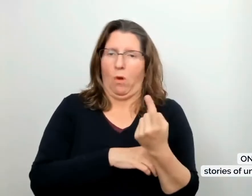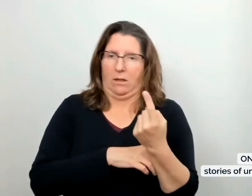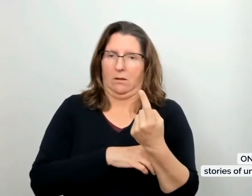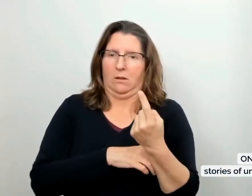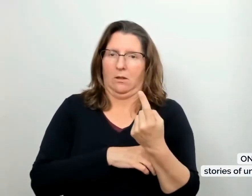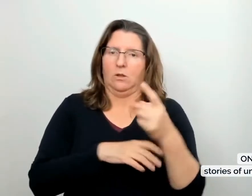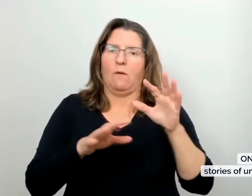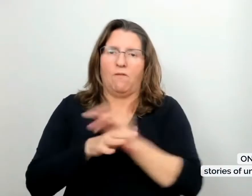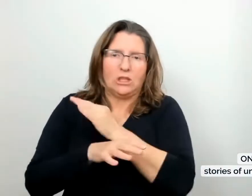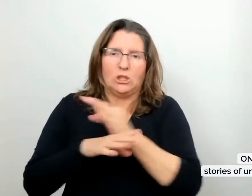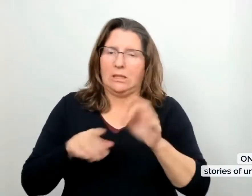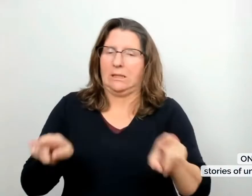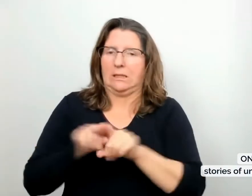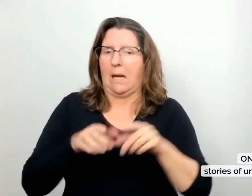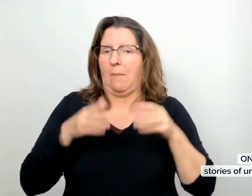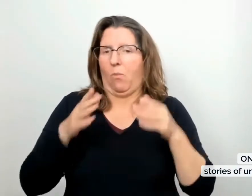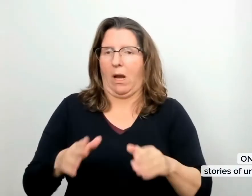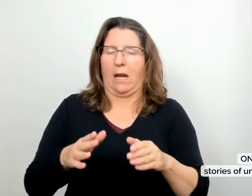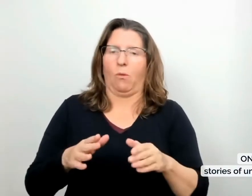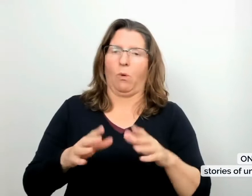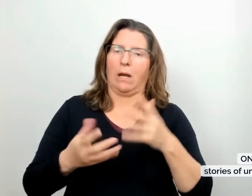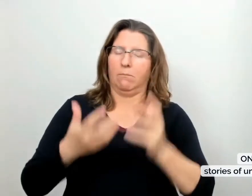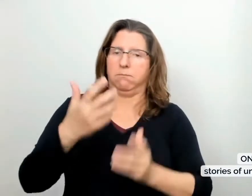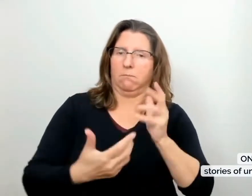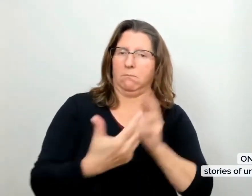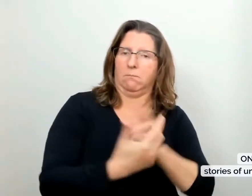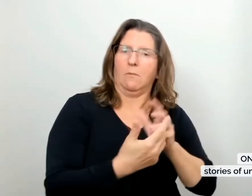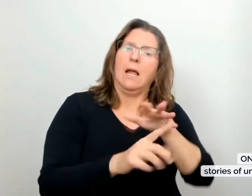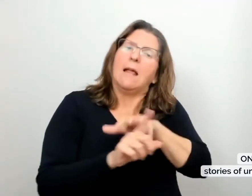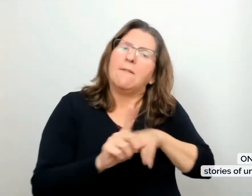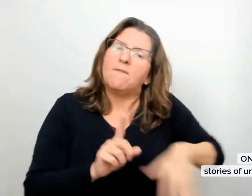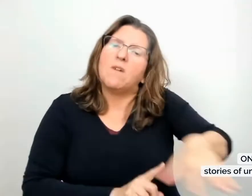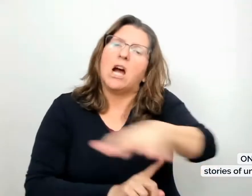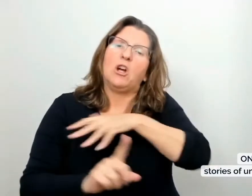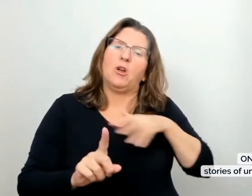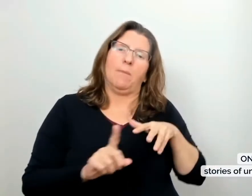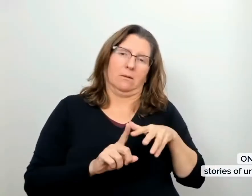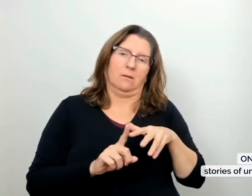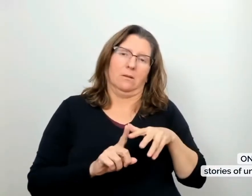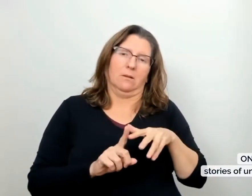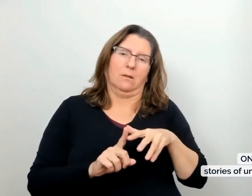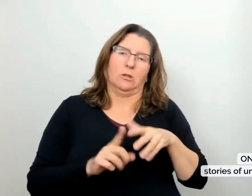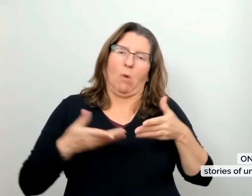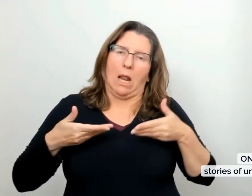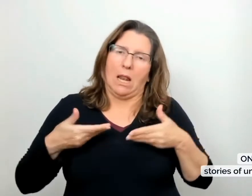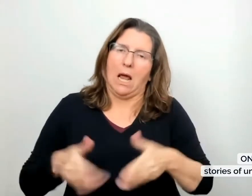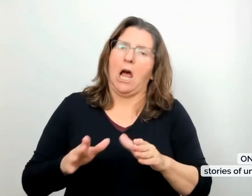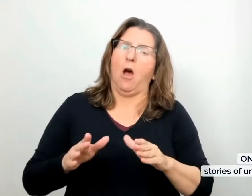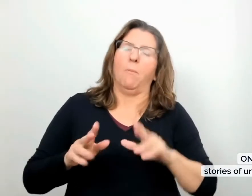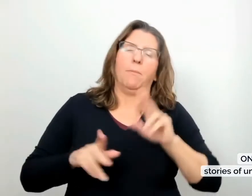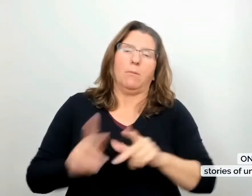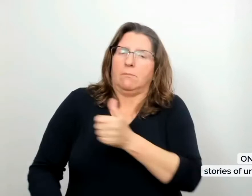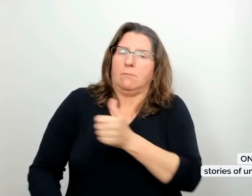Now our thinking has shifted, and we want to value difference and meet students' needs in a welcoming environment,